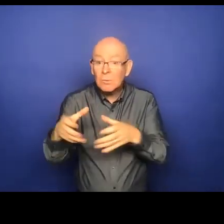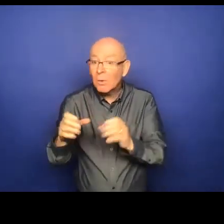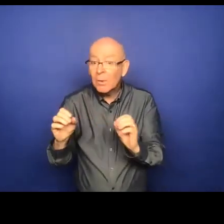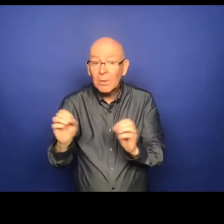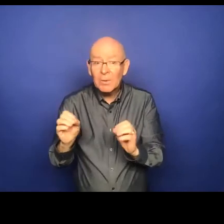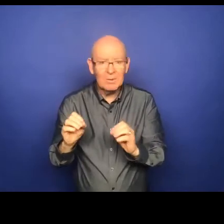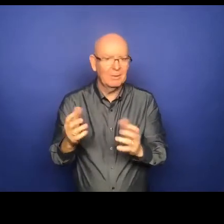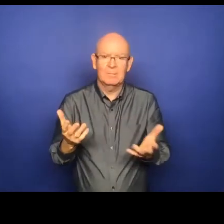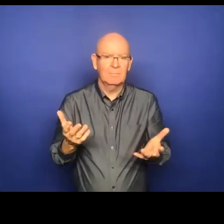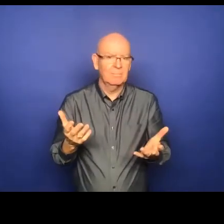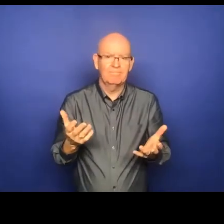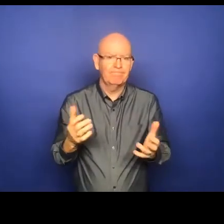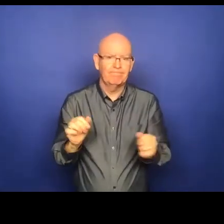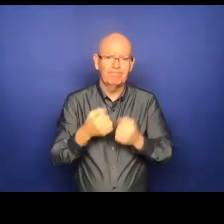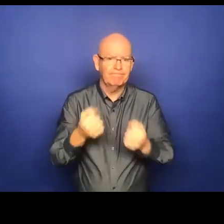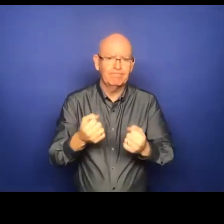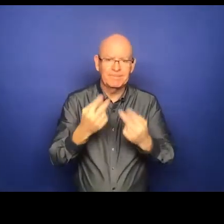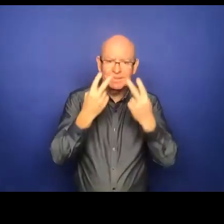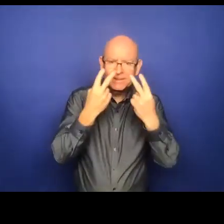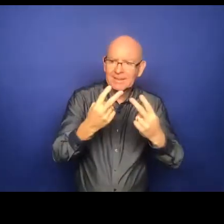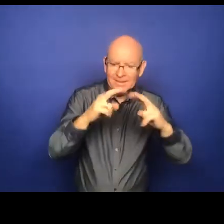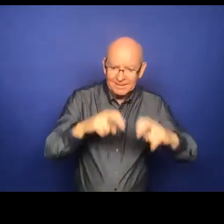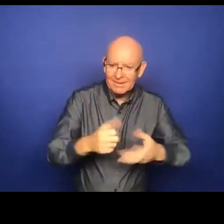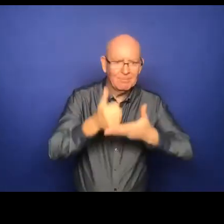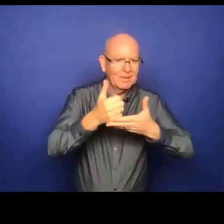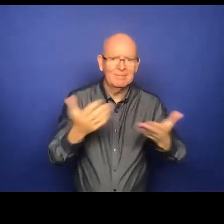for any must targeted COVID-19 data collections. There are many that have